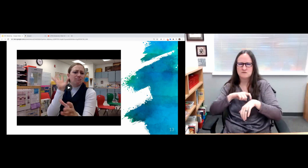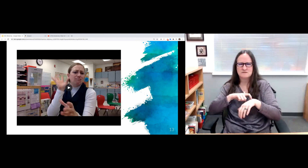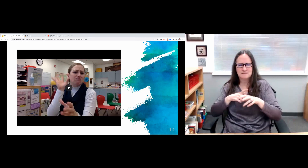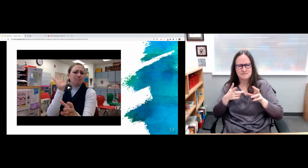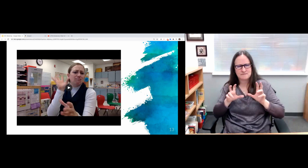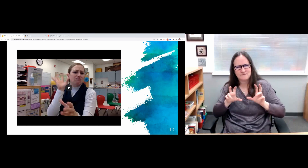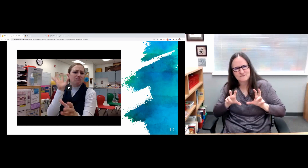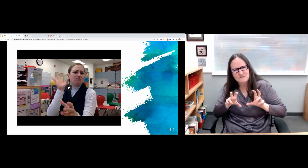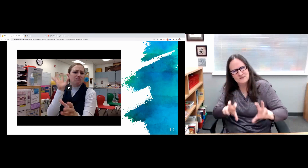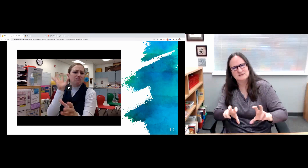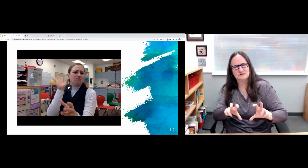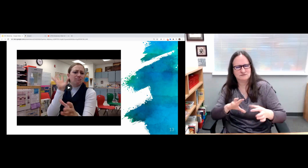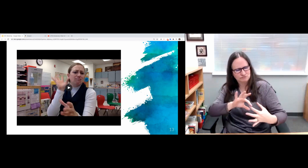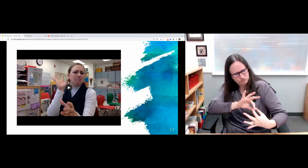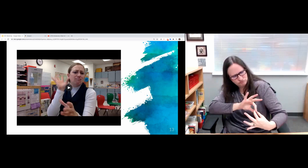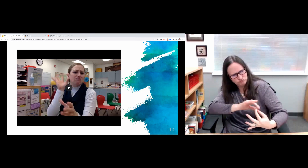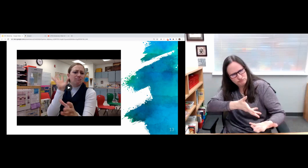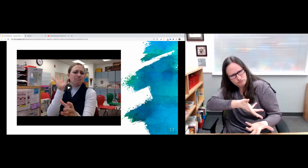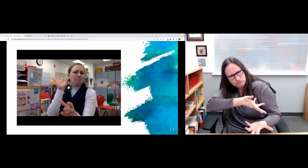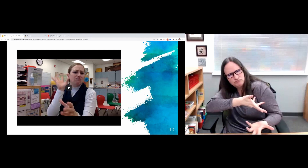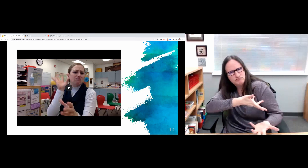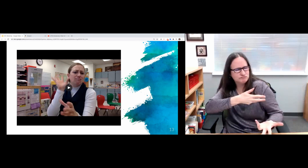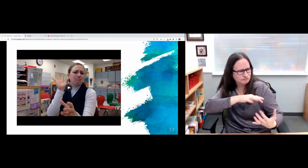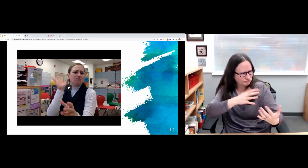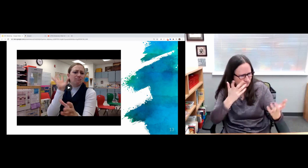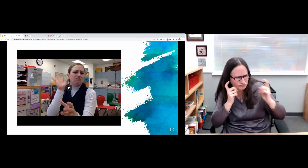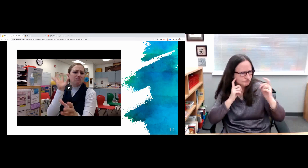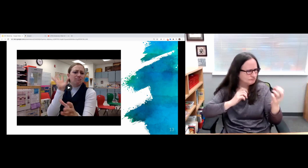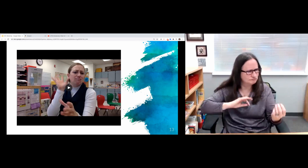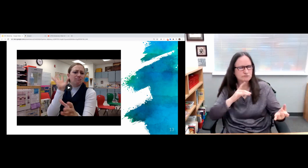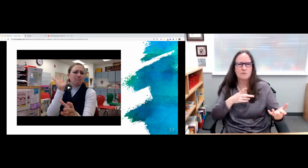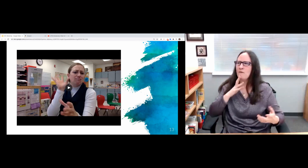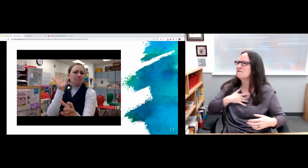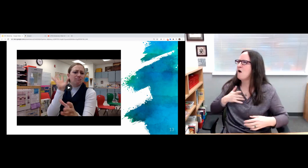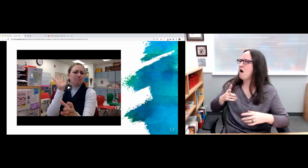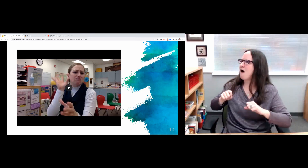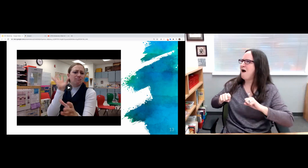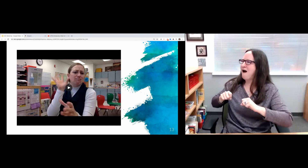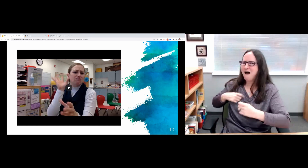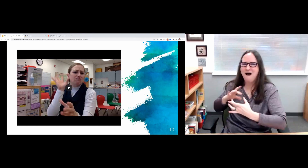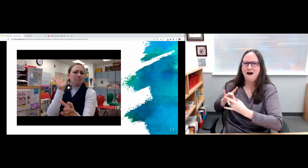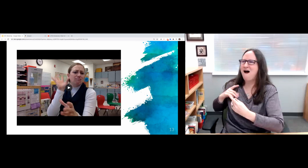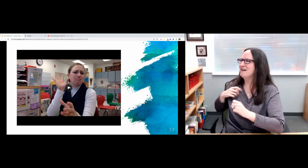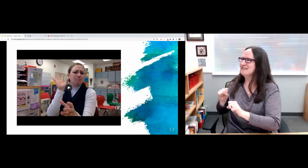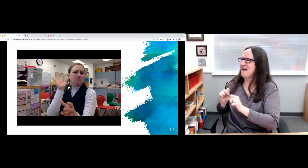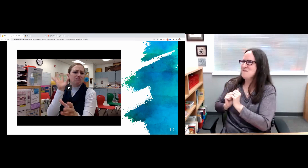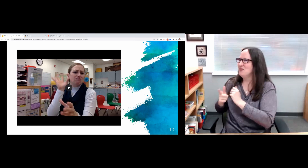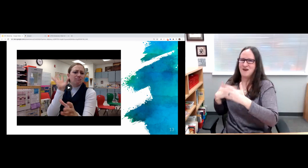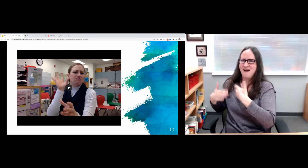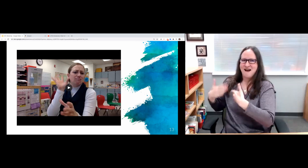are you with me or not? So it's worth the time to invest in working on those facial expressions and